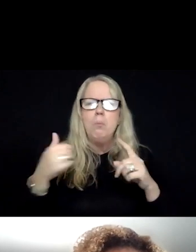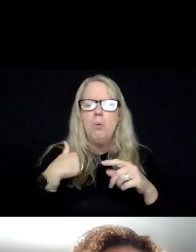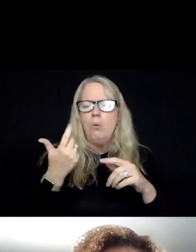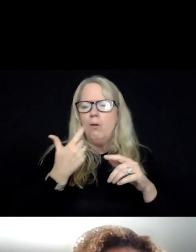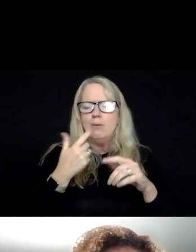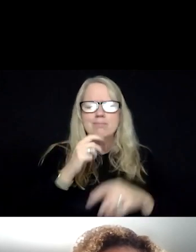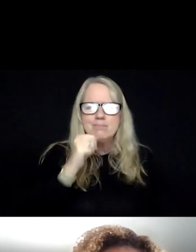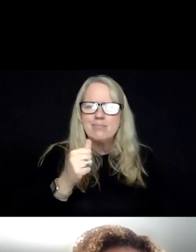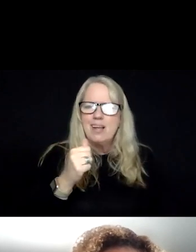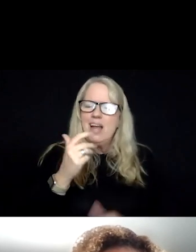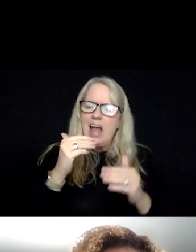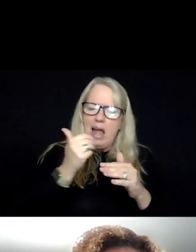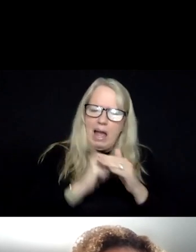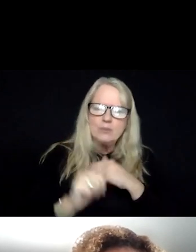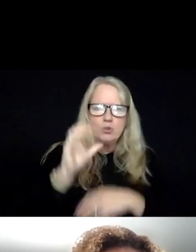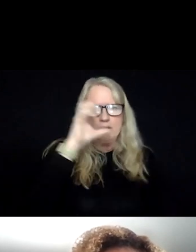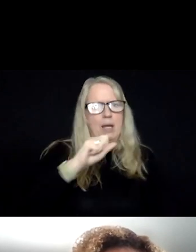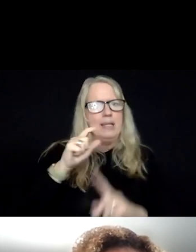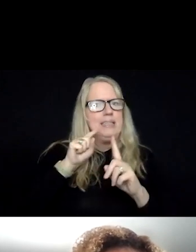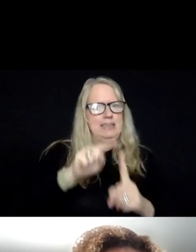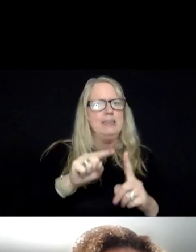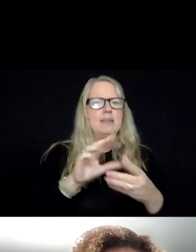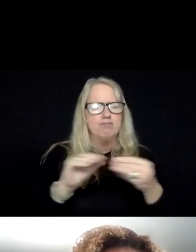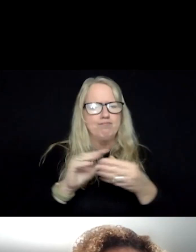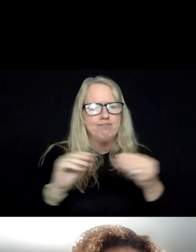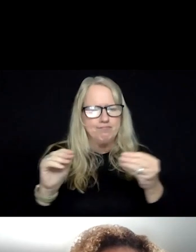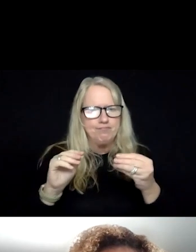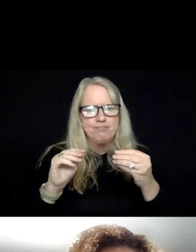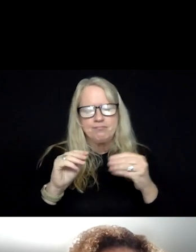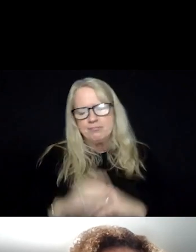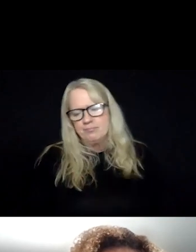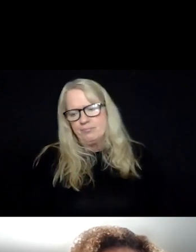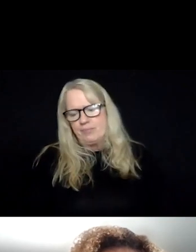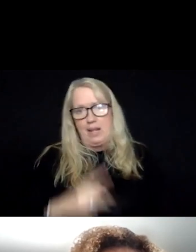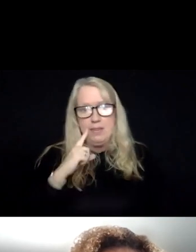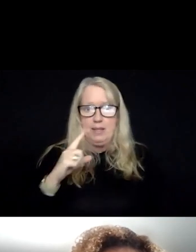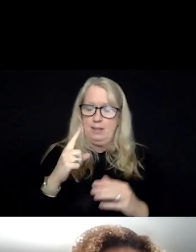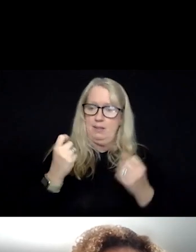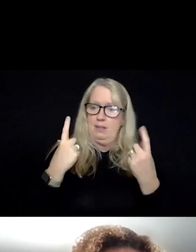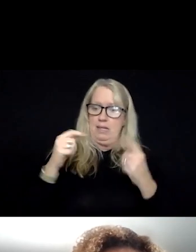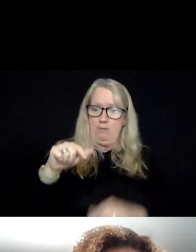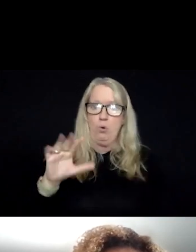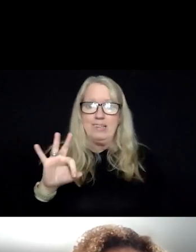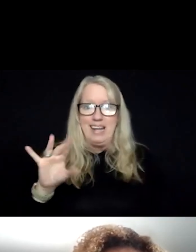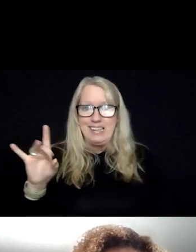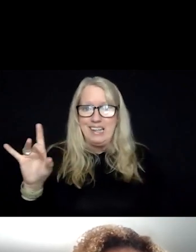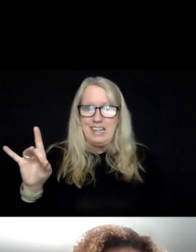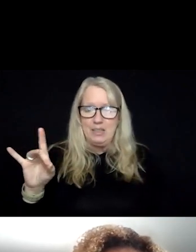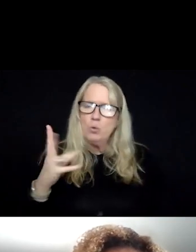HE DID HIGHLIGHT THAT. I THINK WITH 988 HE WANTS TO ENSURE THE